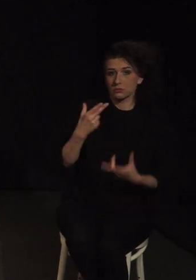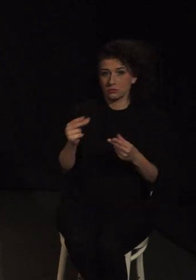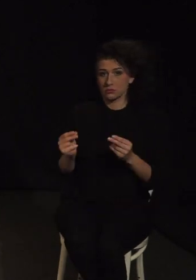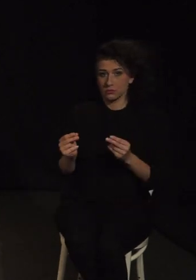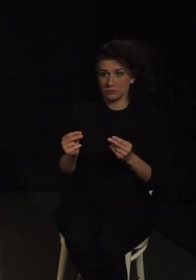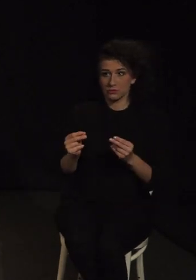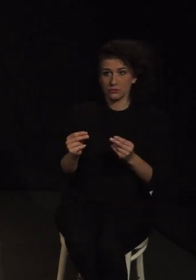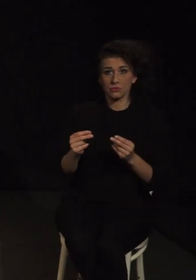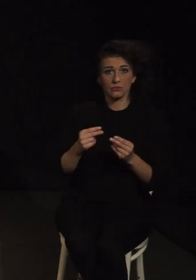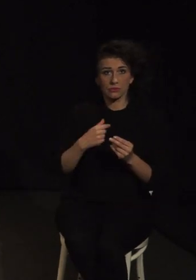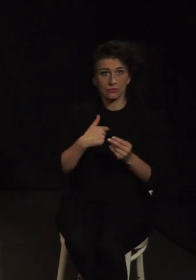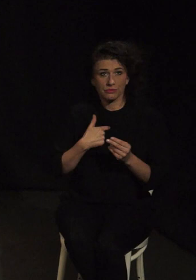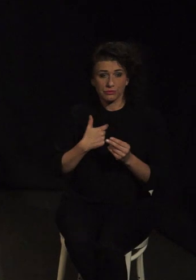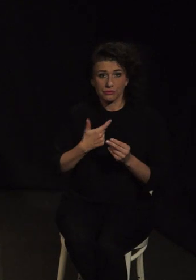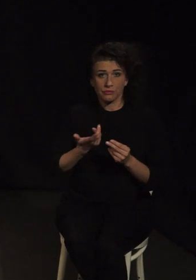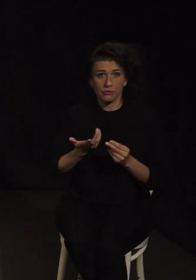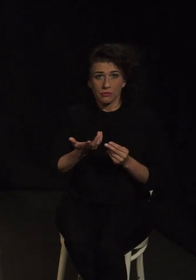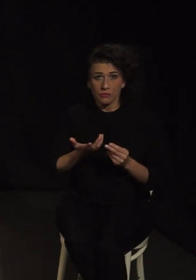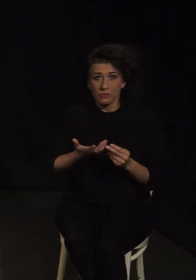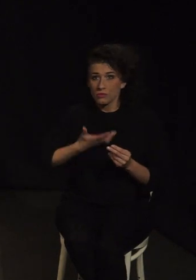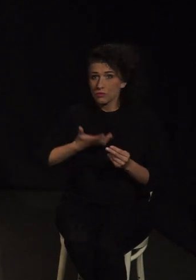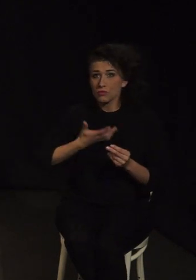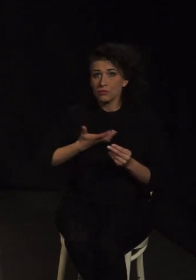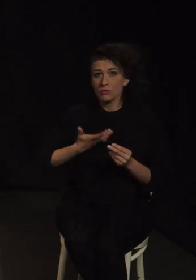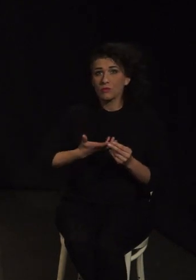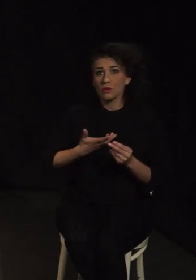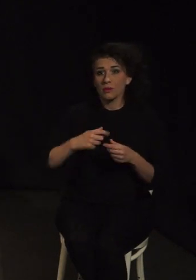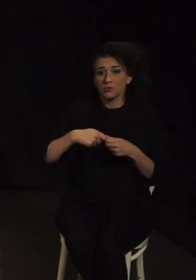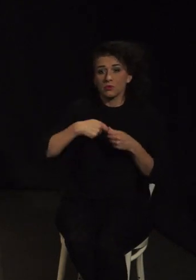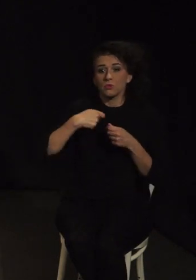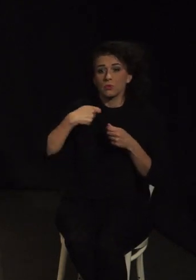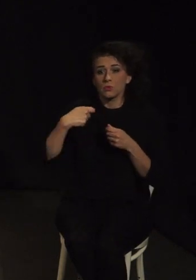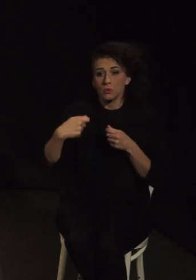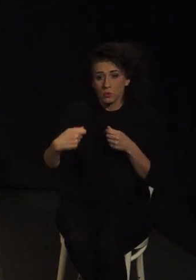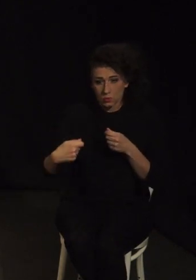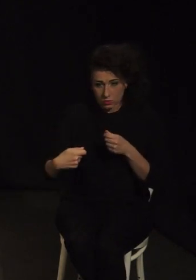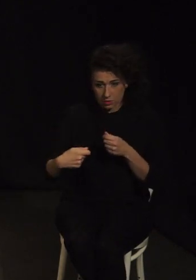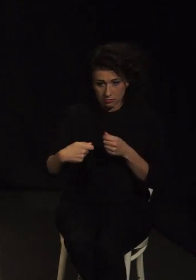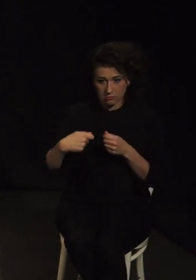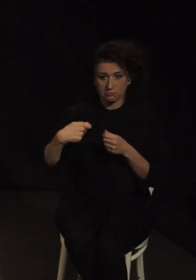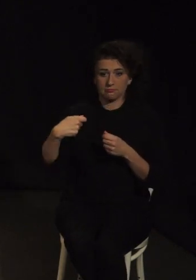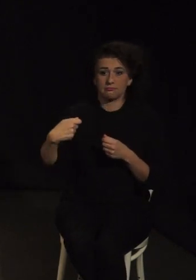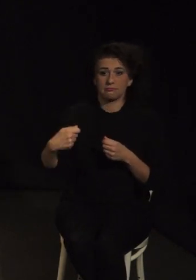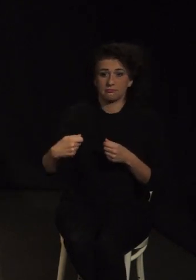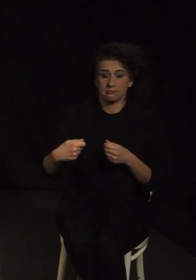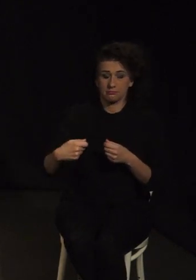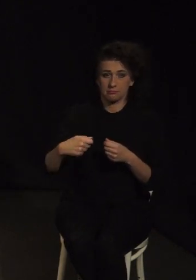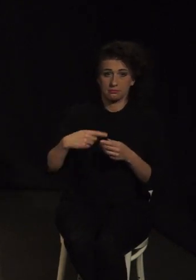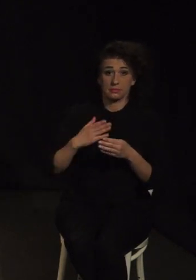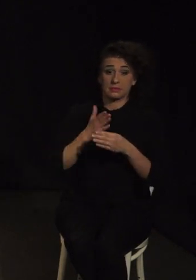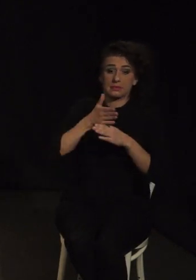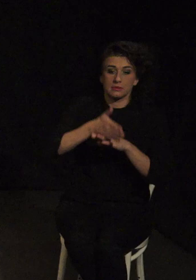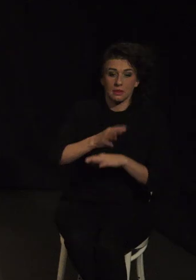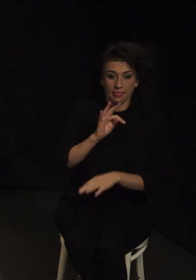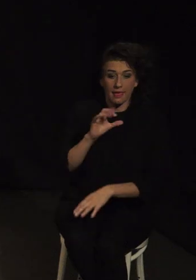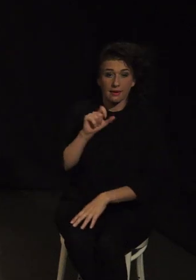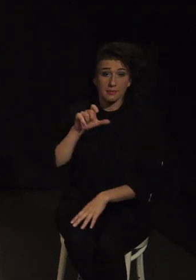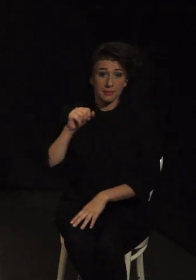but I dragged this story out somehow through Telimena. She is an important figure.